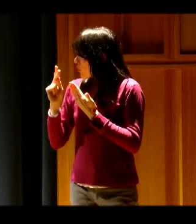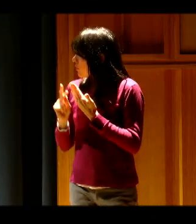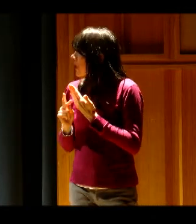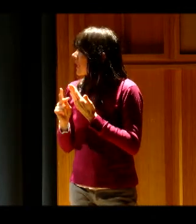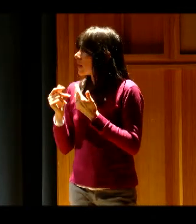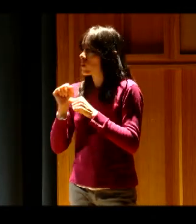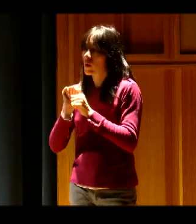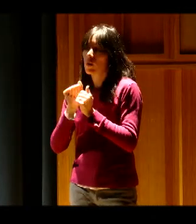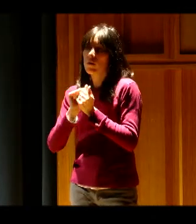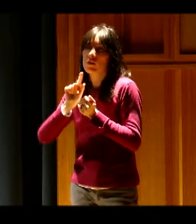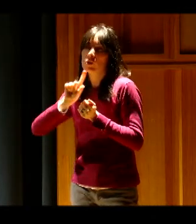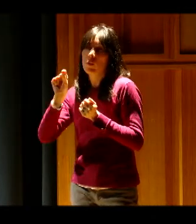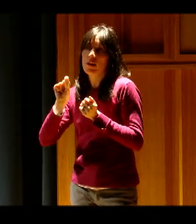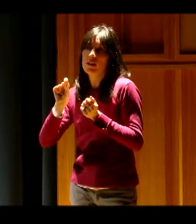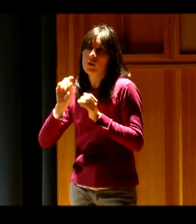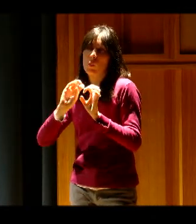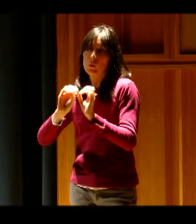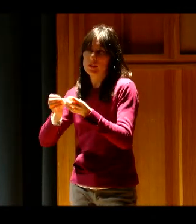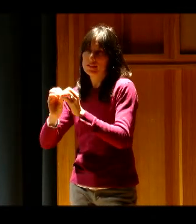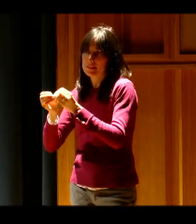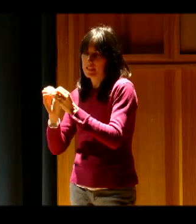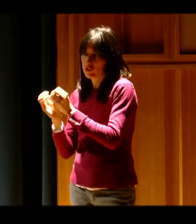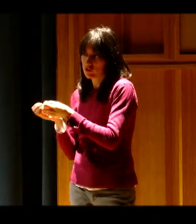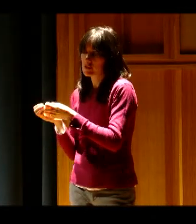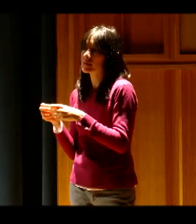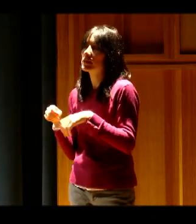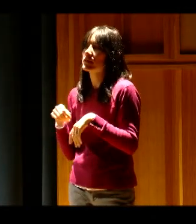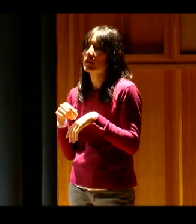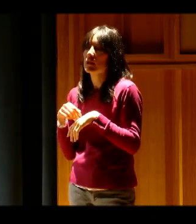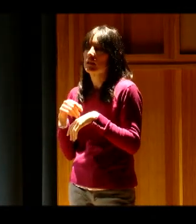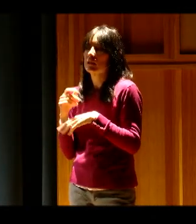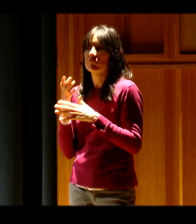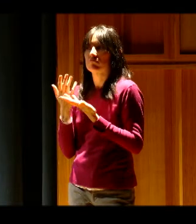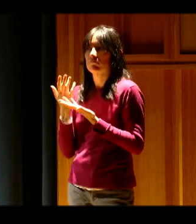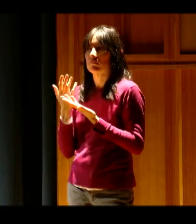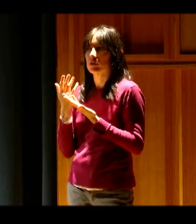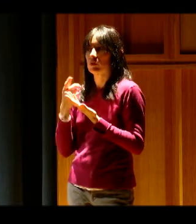clusters of organizations completely reframing what it is to be an arts organization.